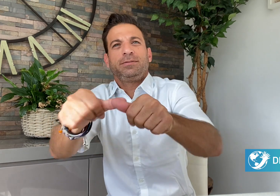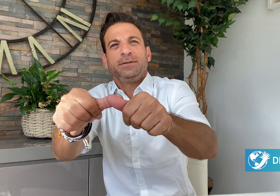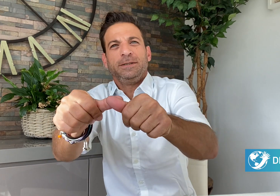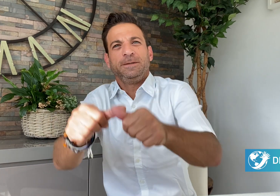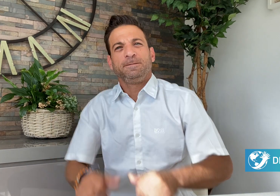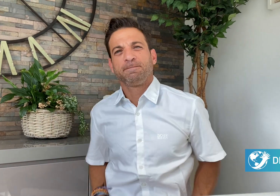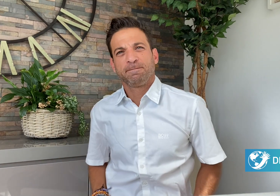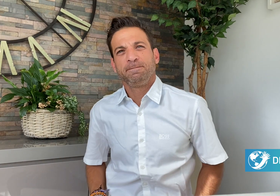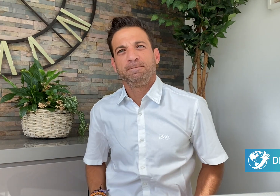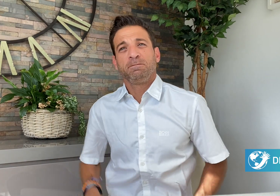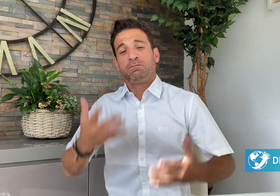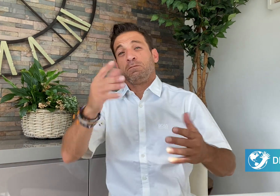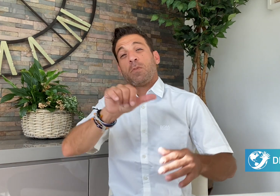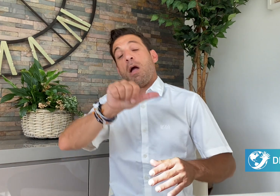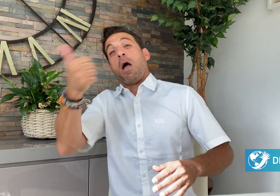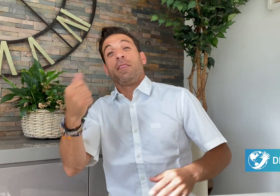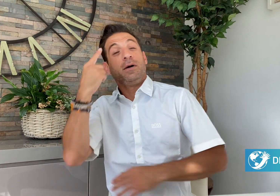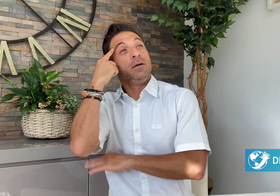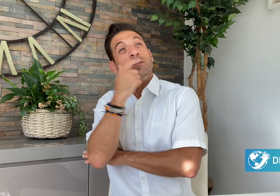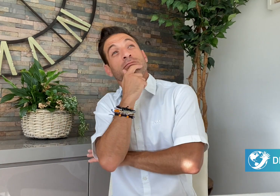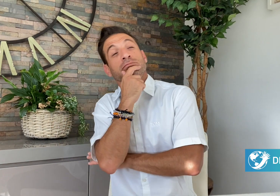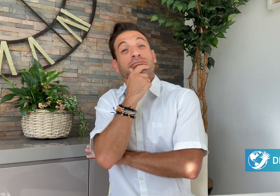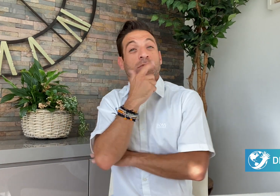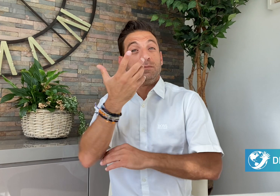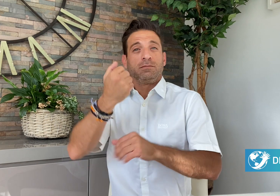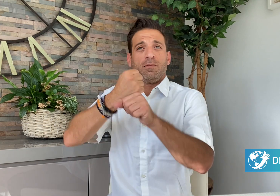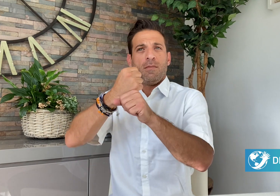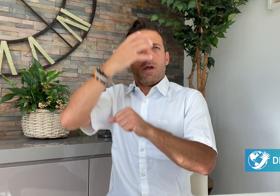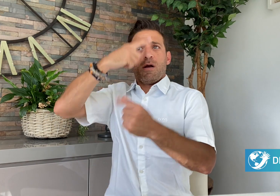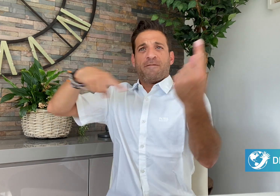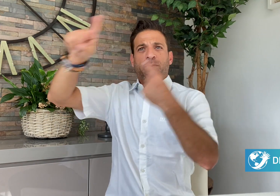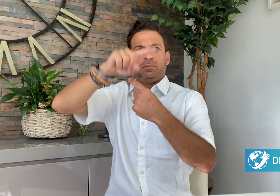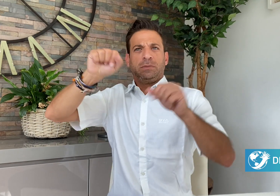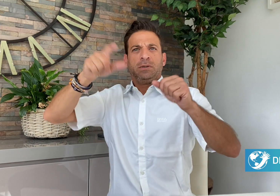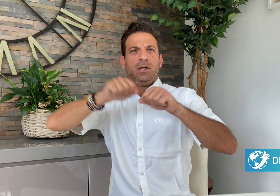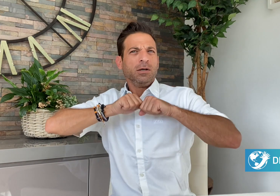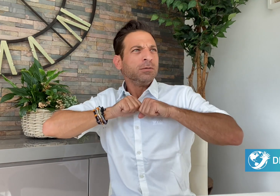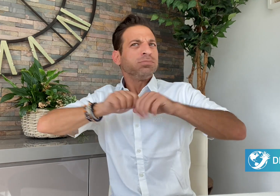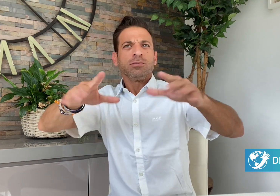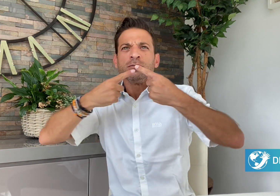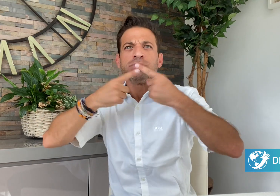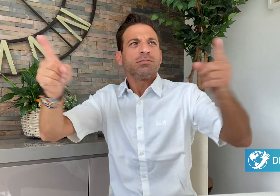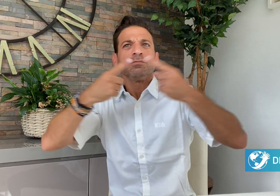announcements on YouTube or Facebook so they